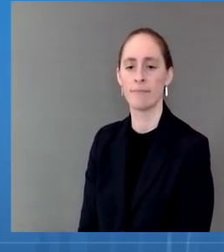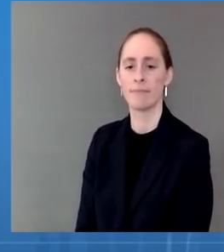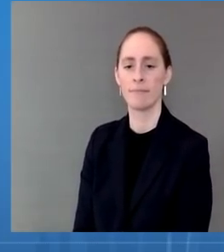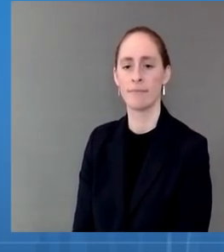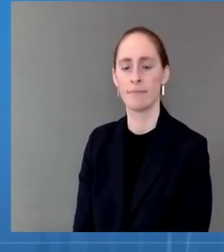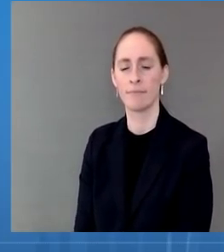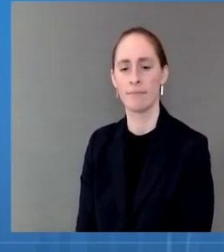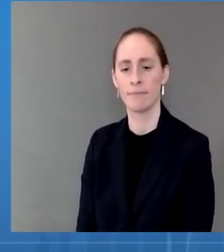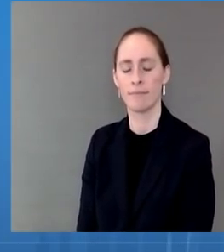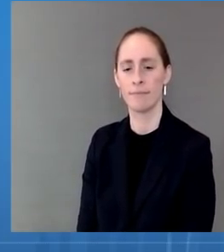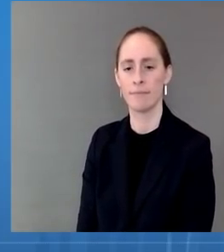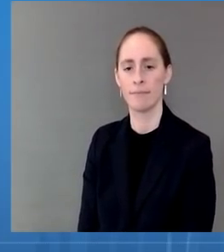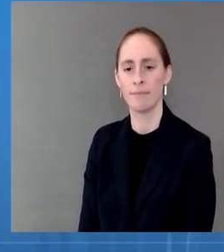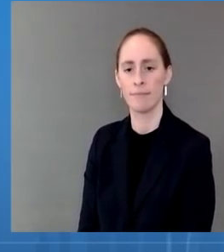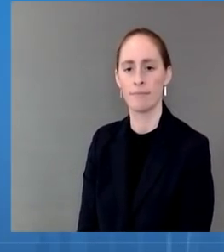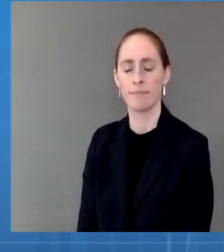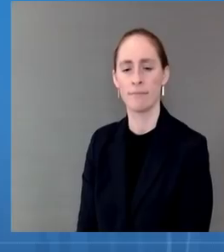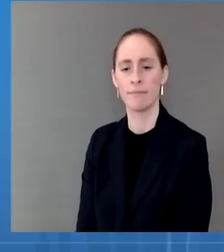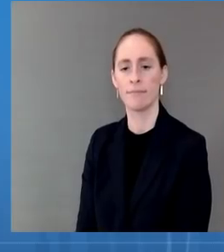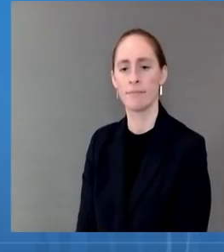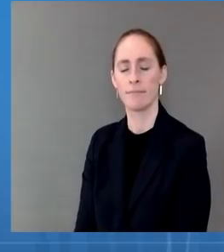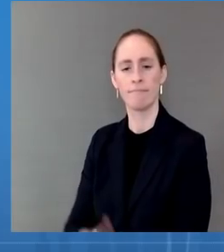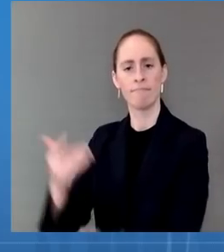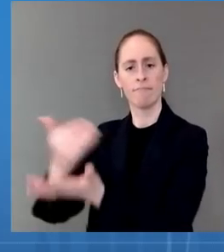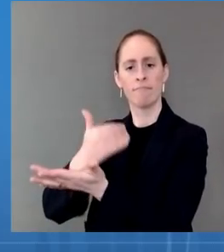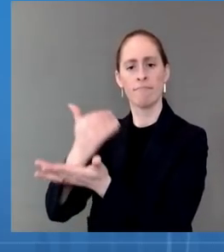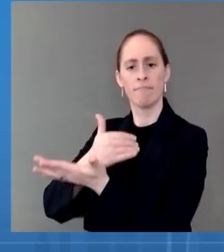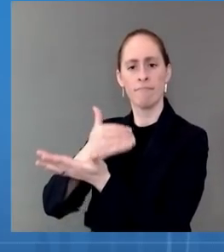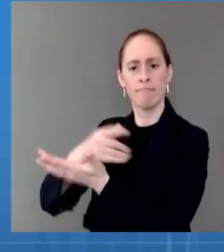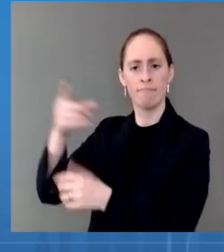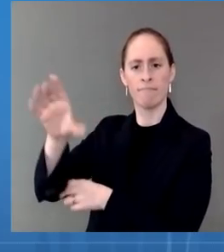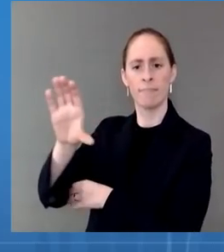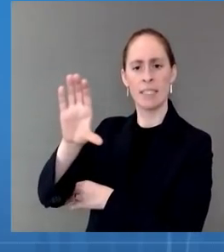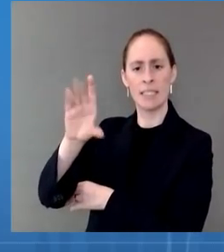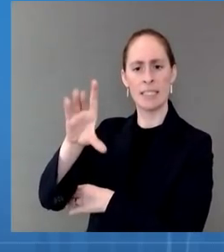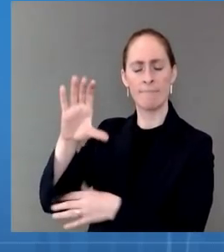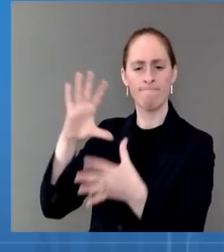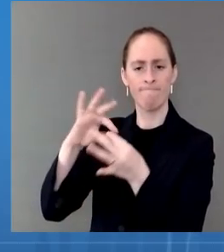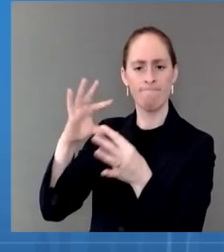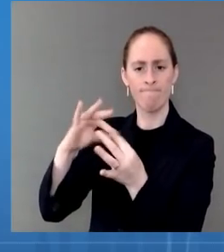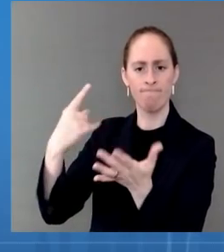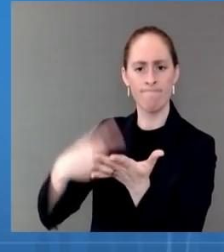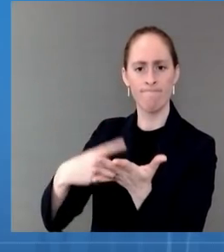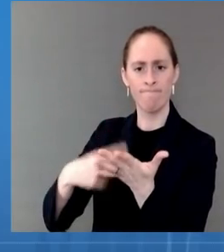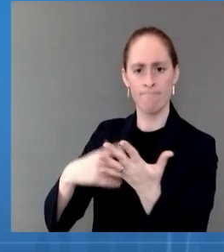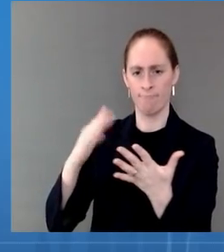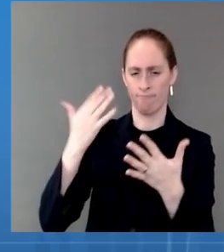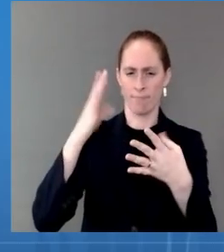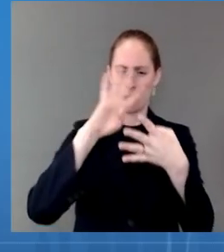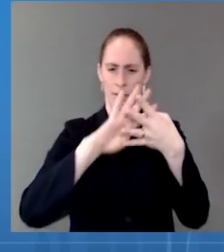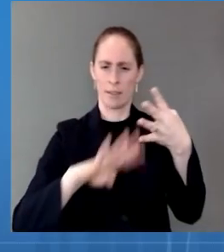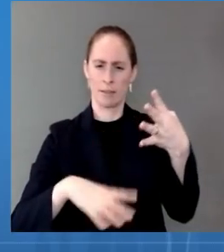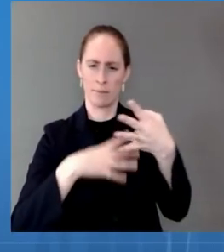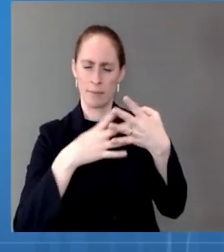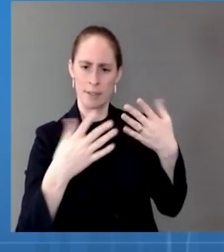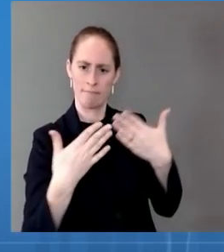on when we knew omicron was in the US, so it seems like it was here earlier than the travel restrictions were put in place.